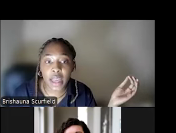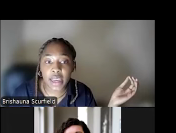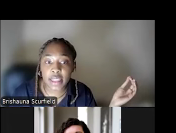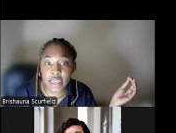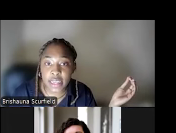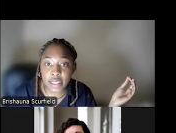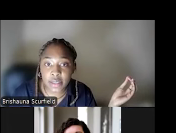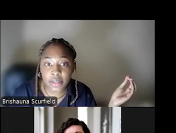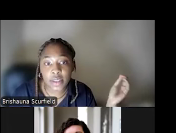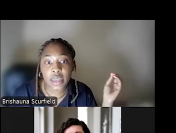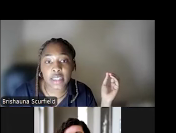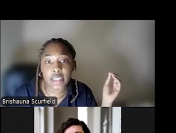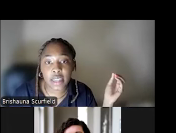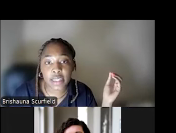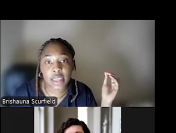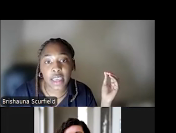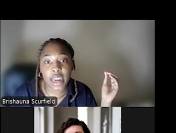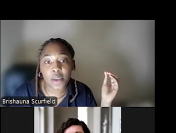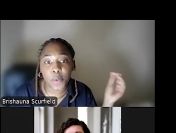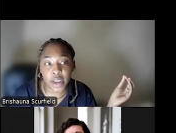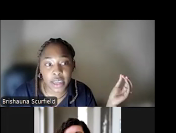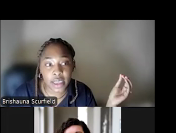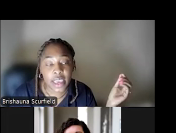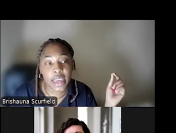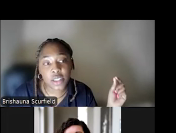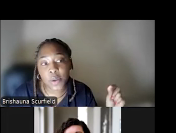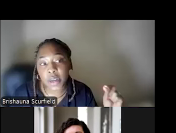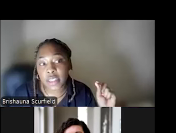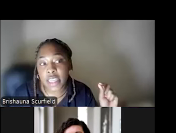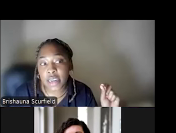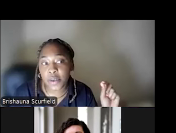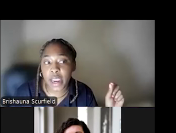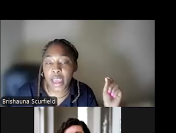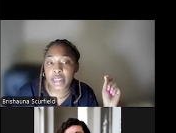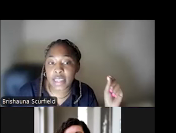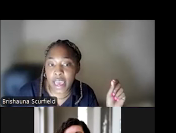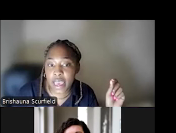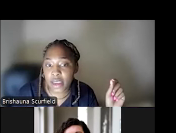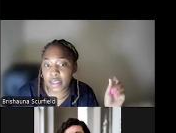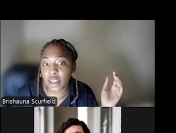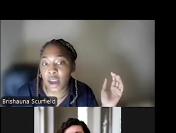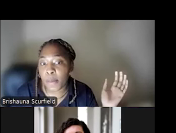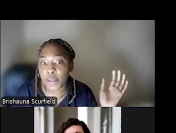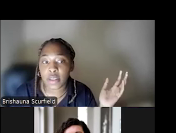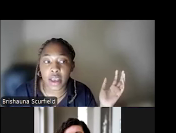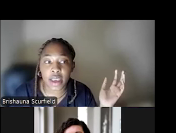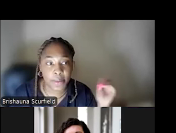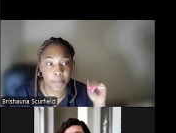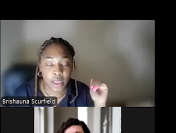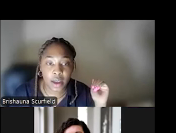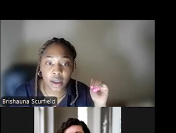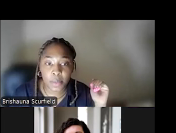to highlight this and select heading one, it's going to then create a tag. It's almost like um